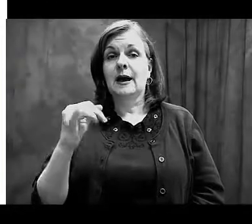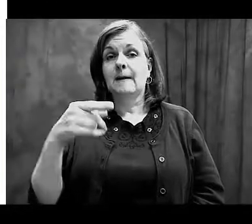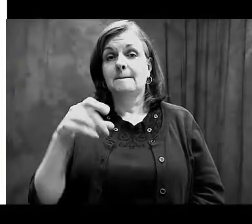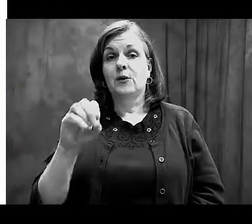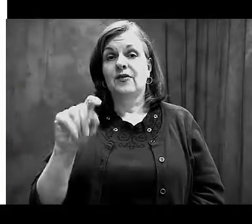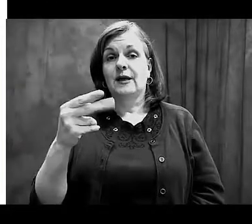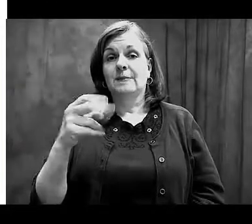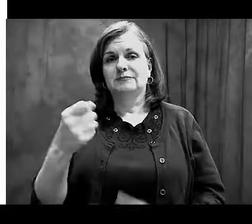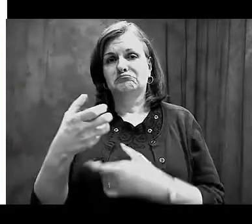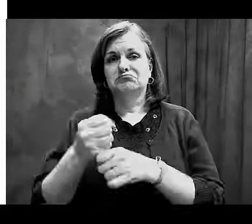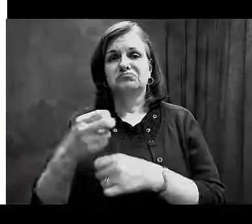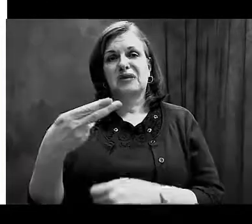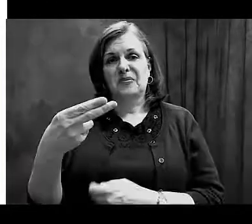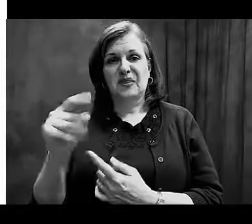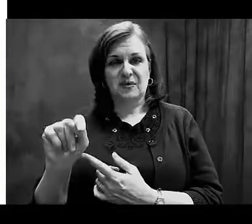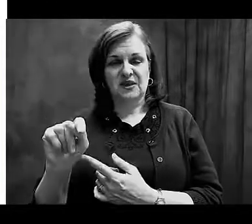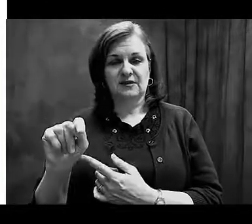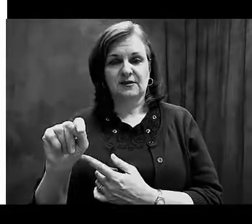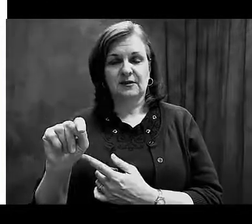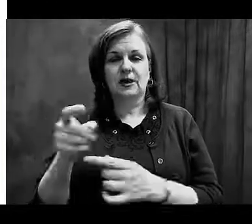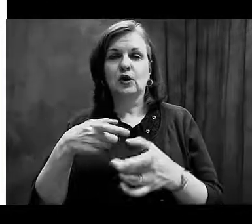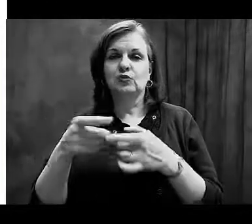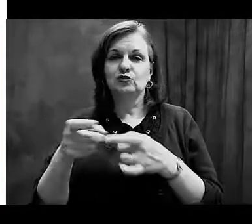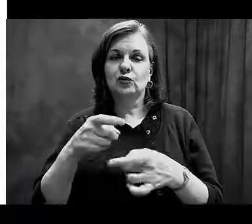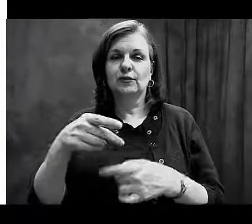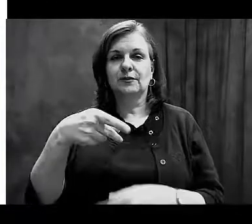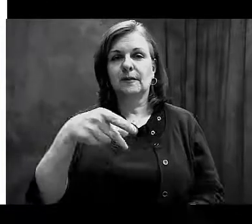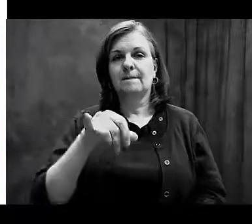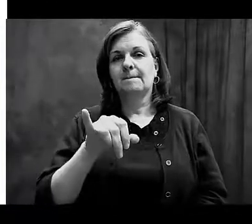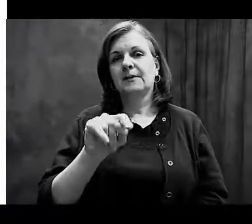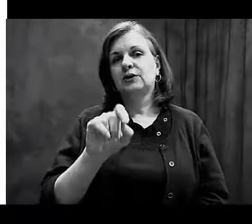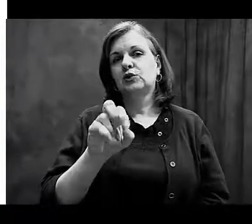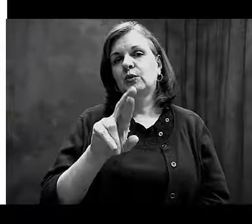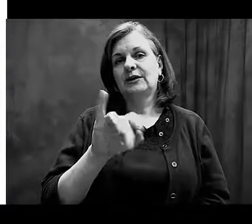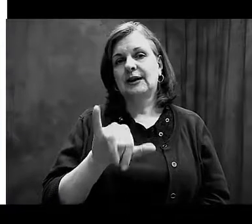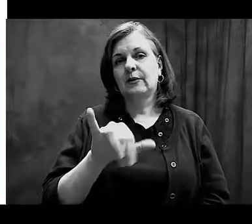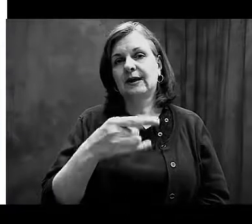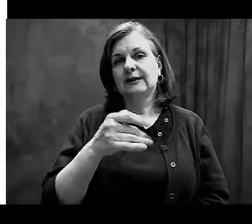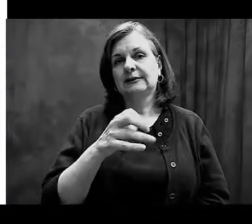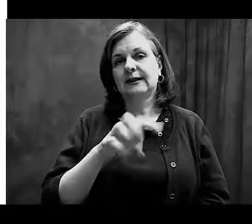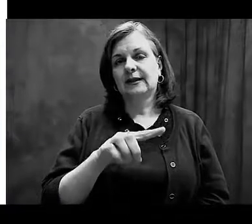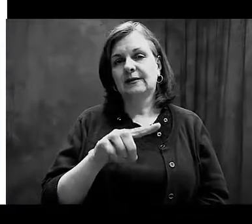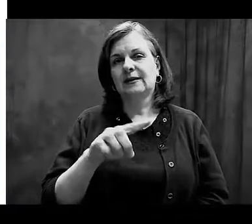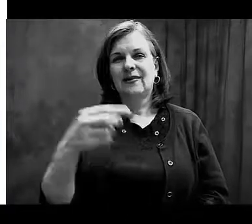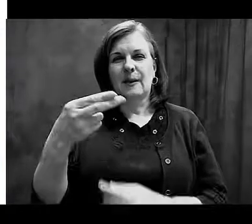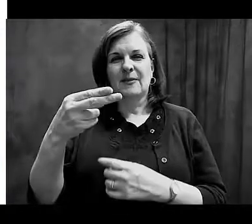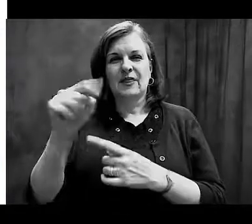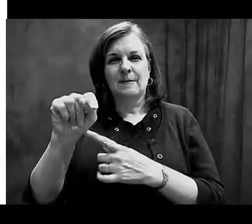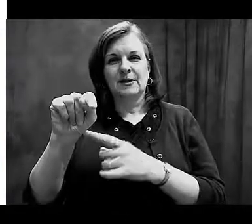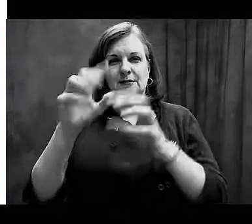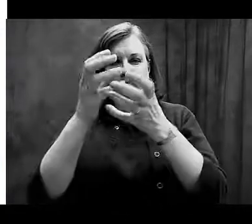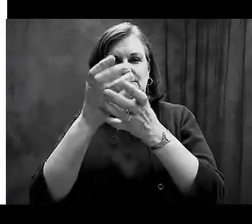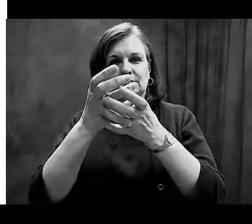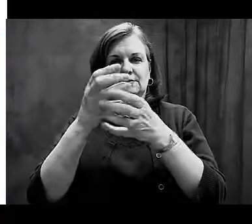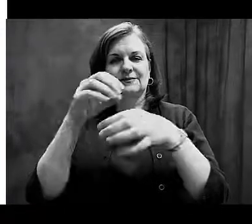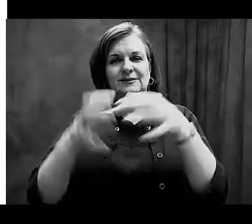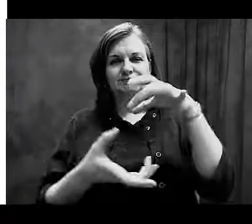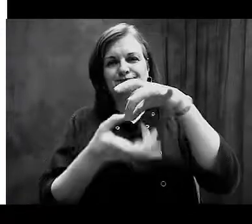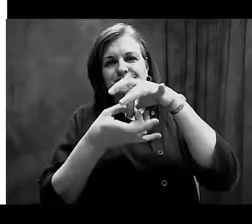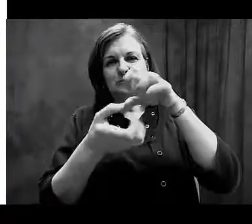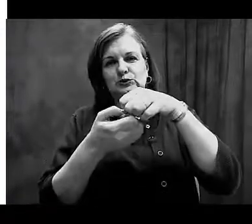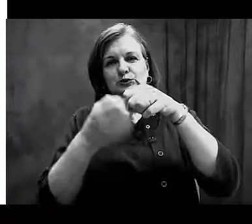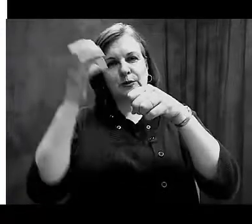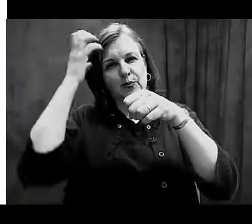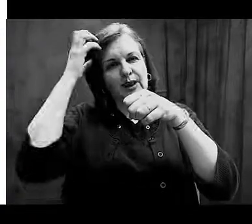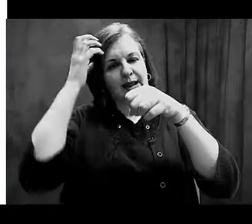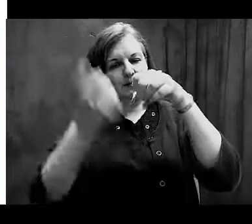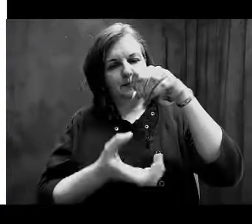it is going to control all of the secretions of your pituitary gland and we see here the hypothalamus sort of hangs off of your brain